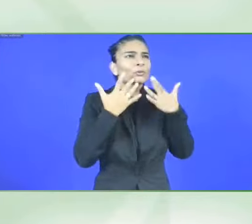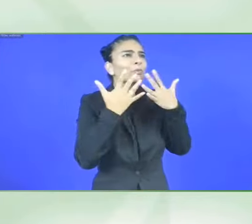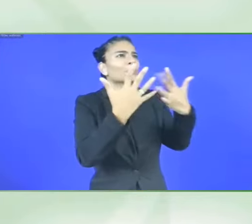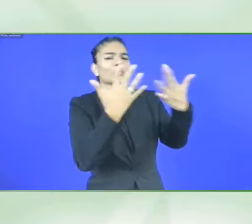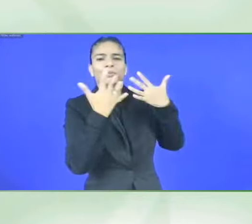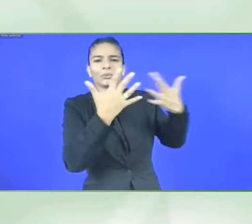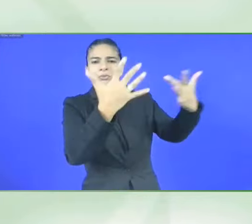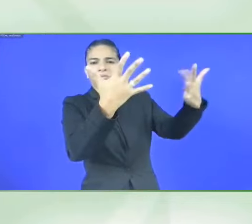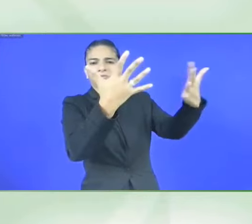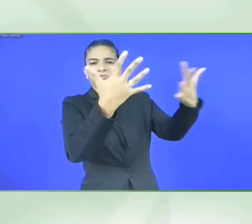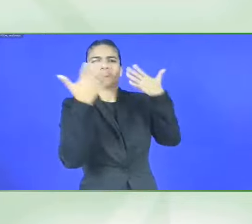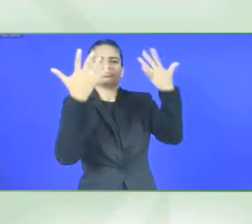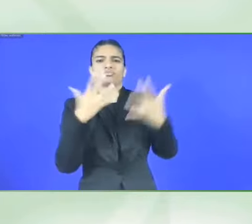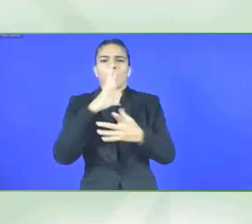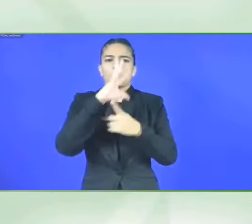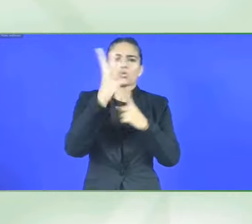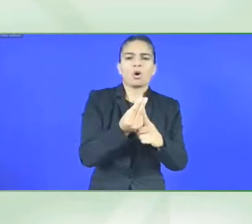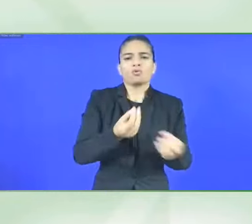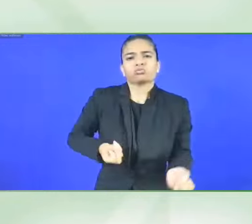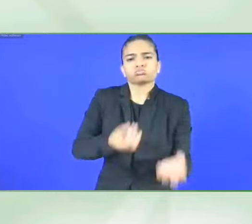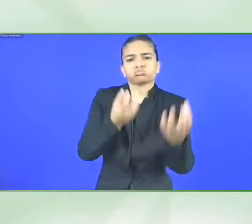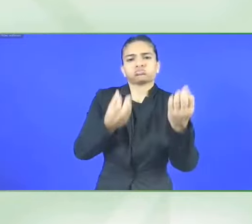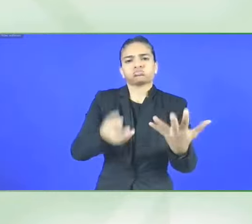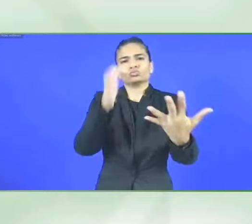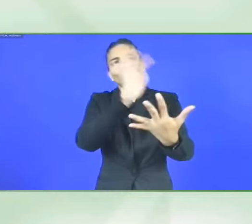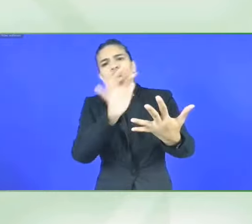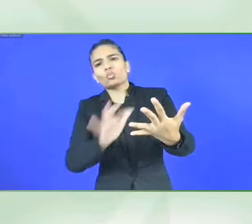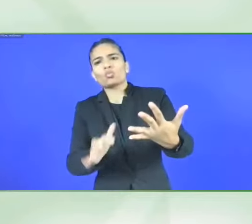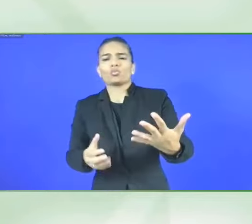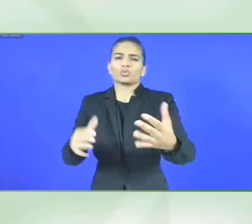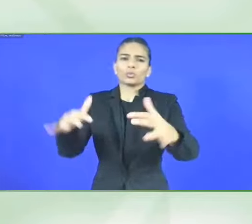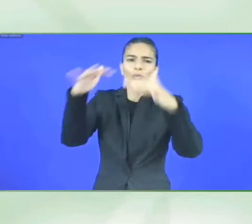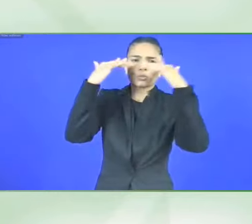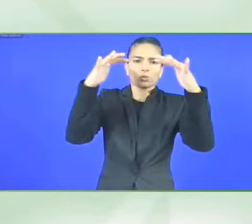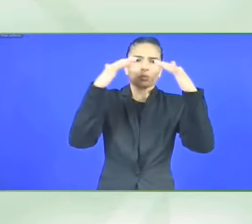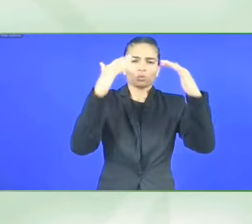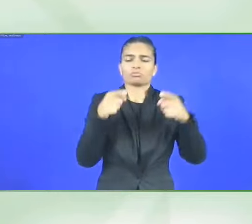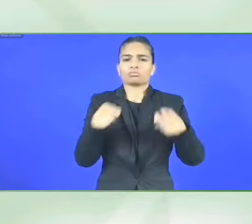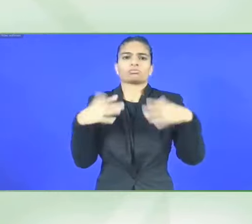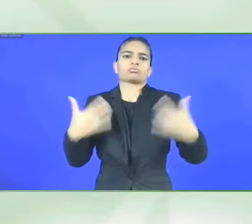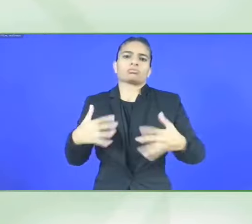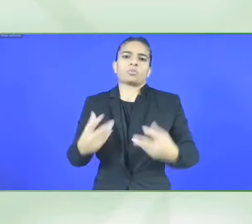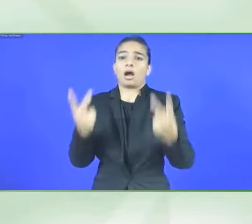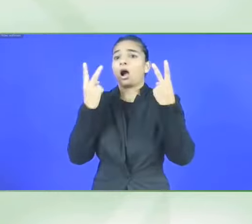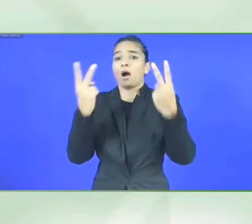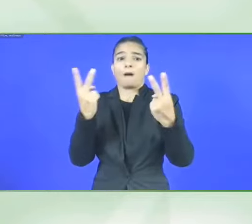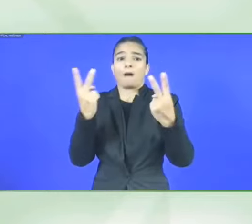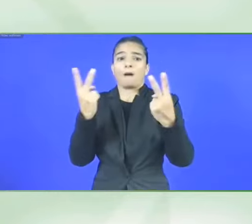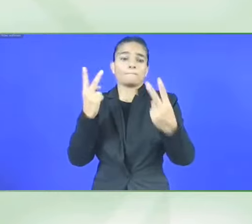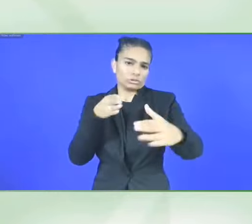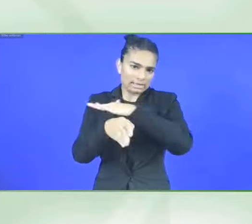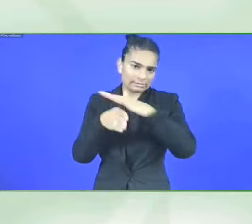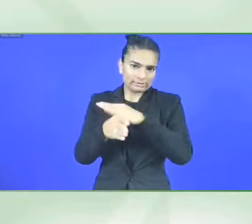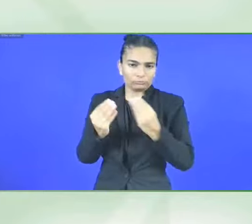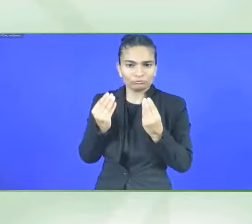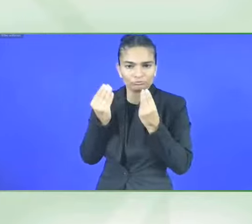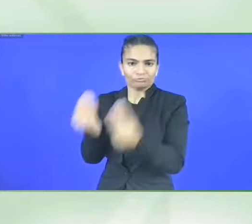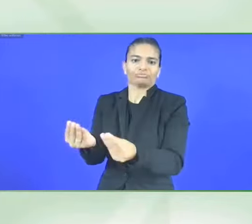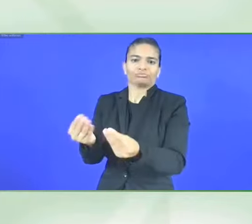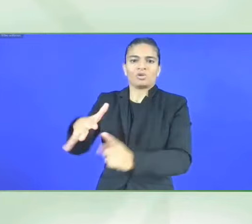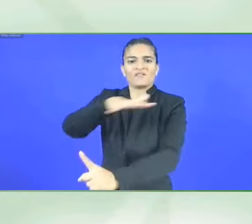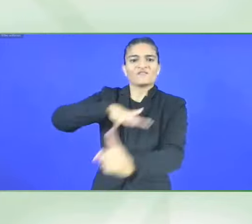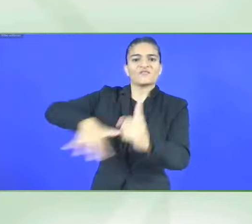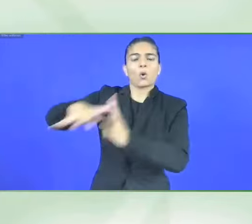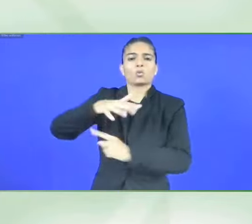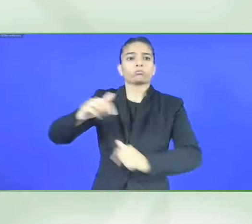ensure that every individual, regardless of ability, can fully engage and enjoy cultural